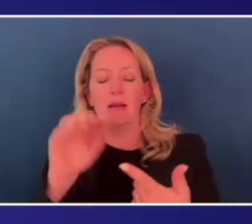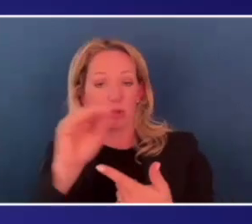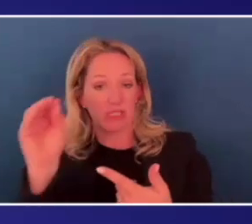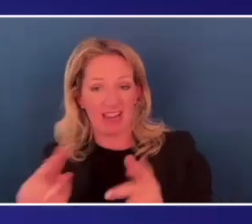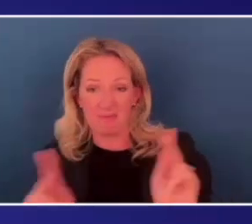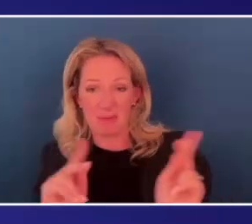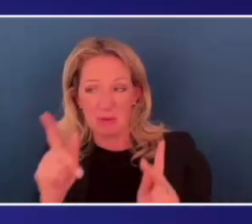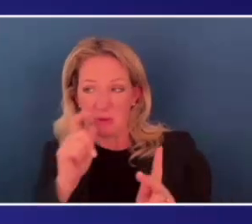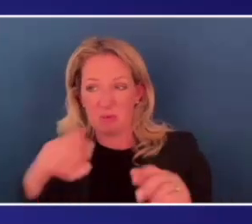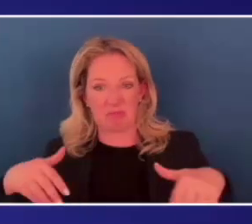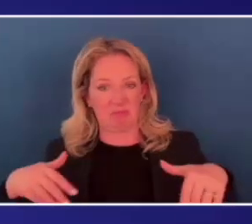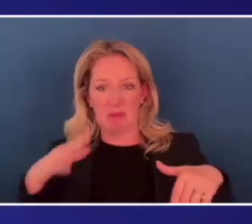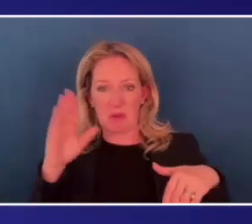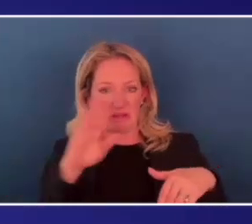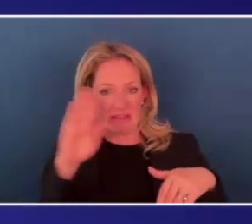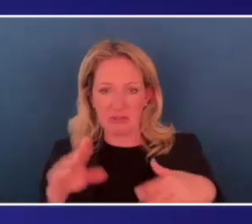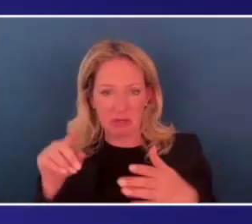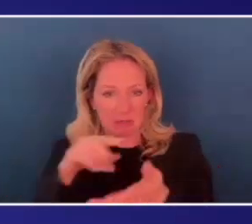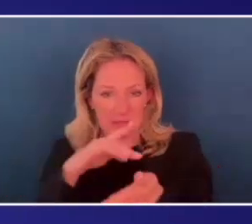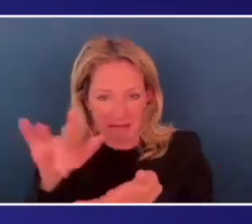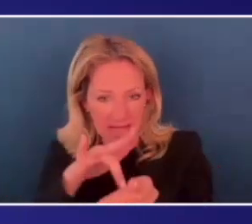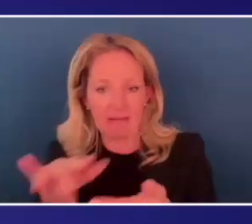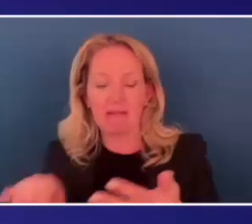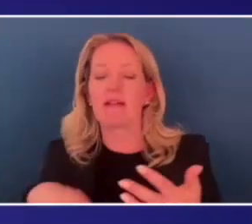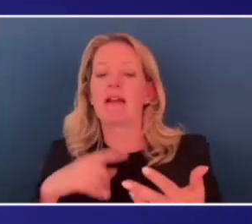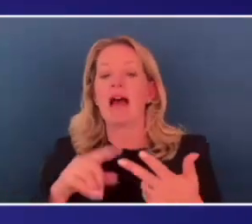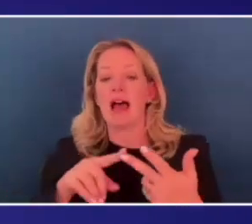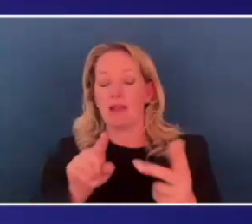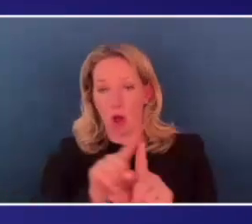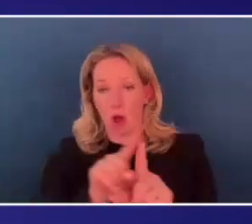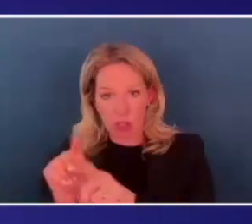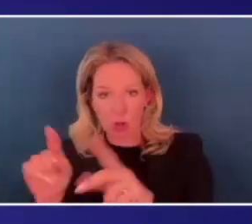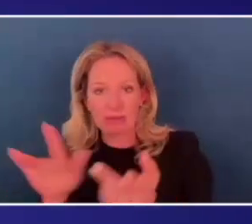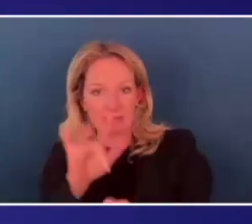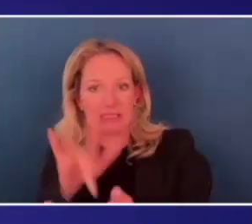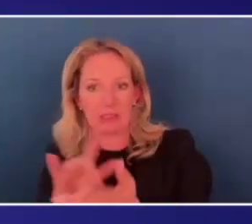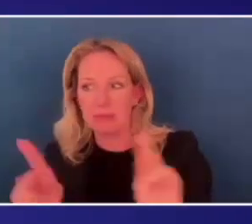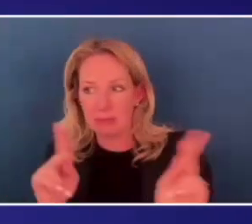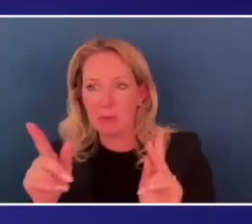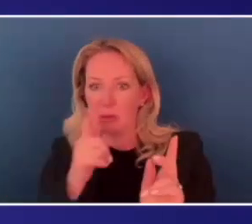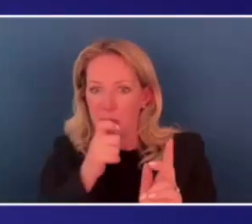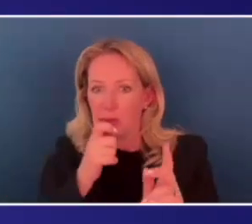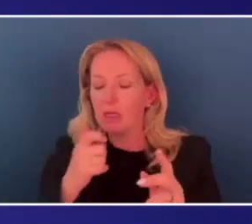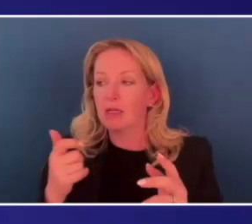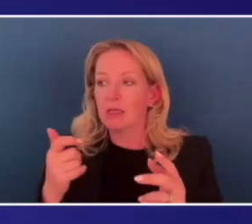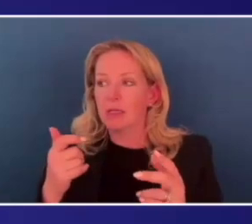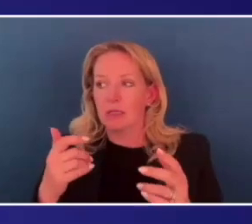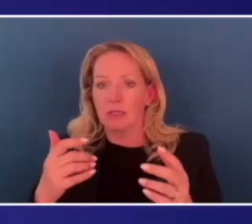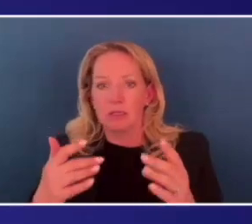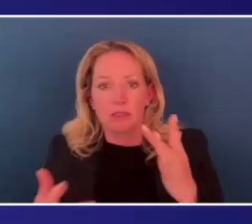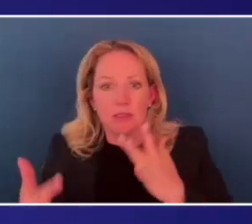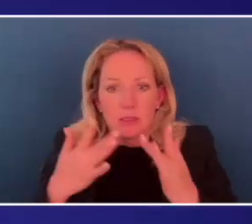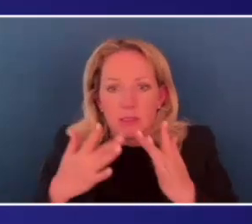And those are the people where we can make a difference. Those are the people that just need some extra hand holding.